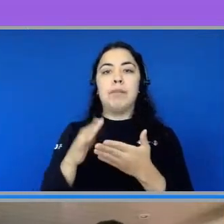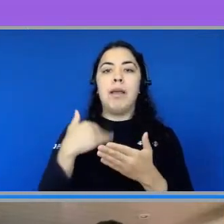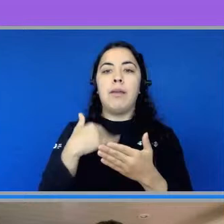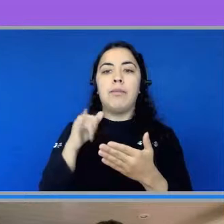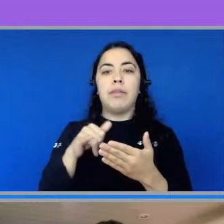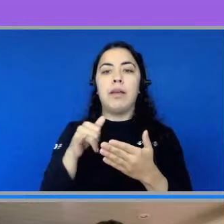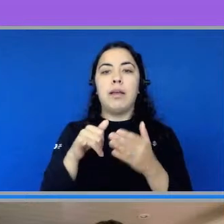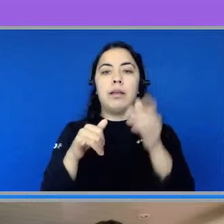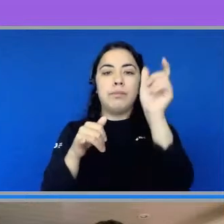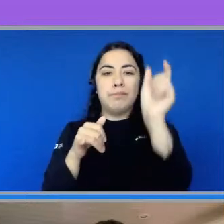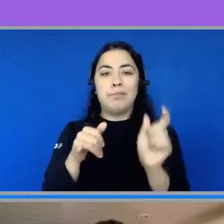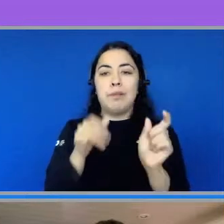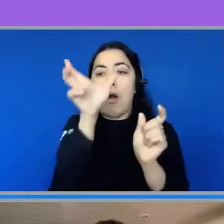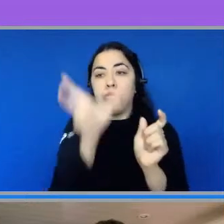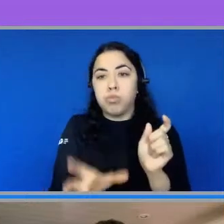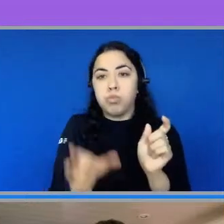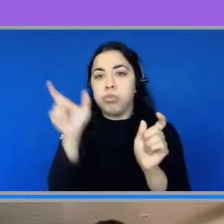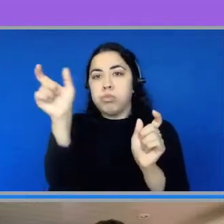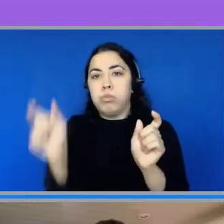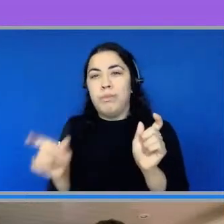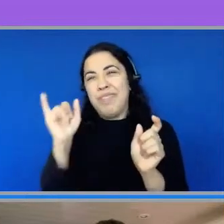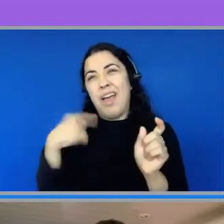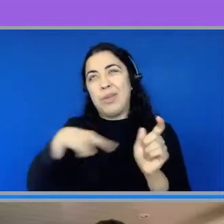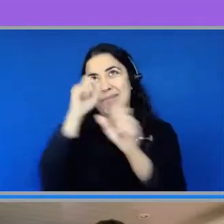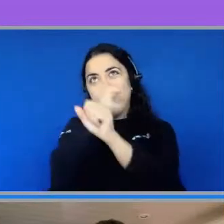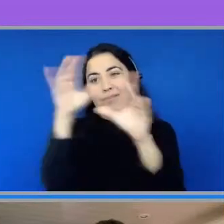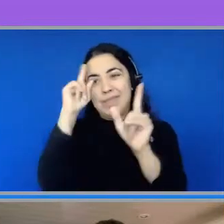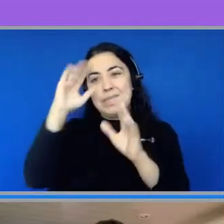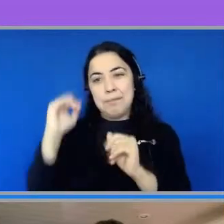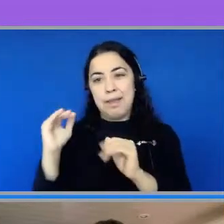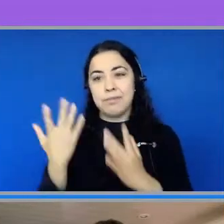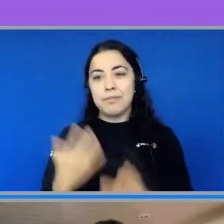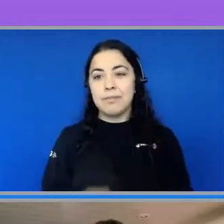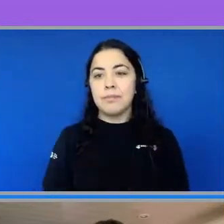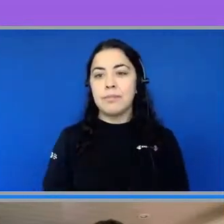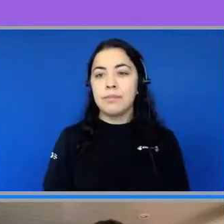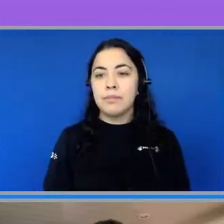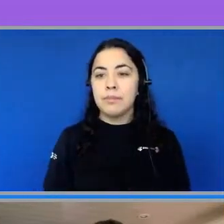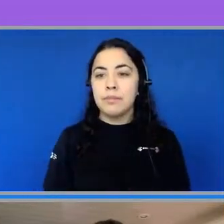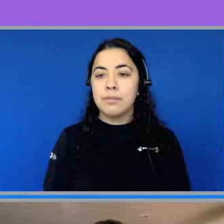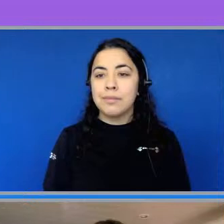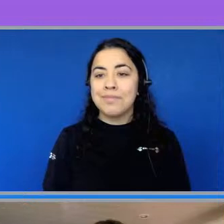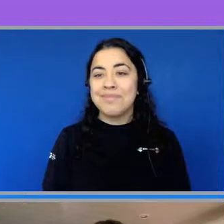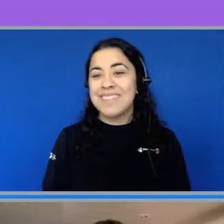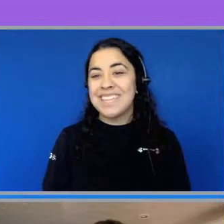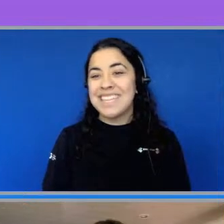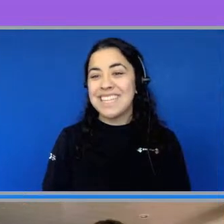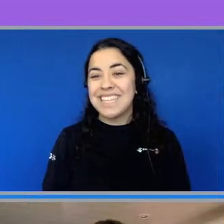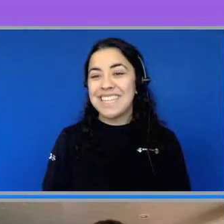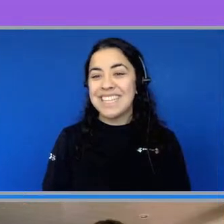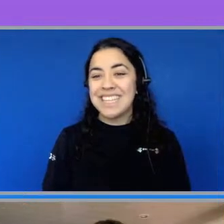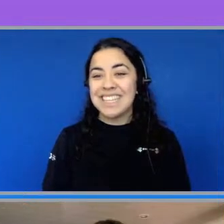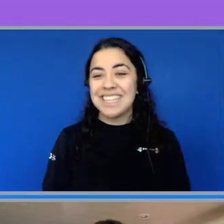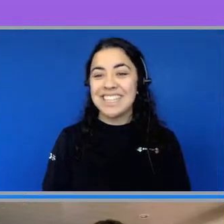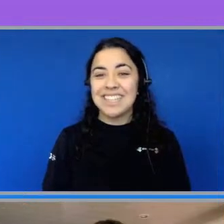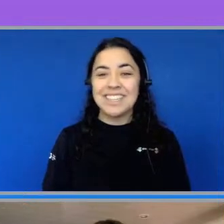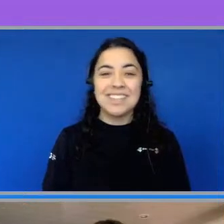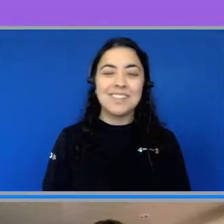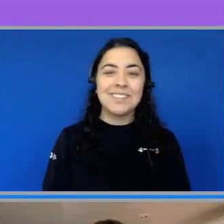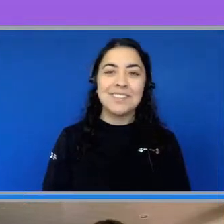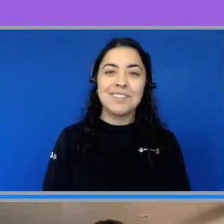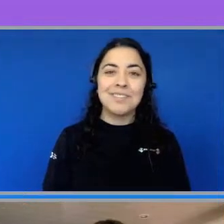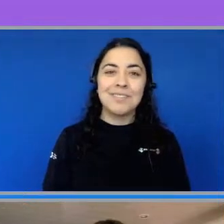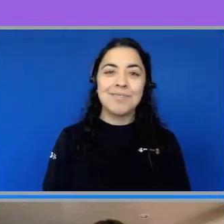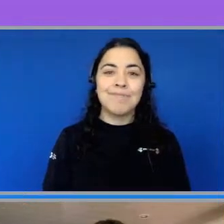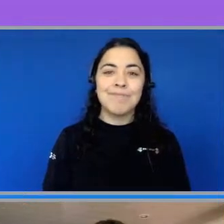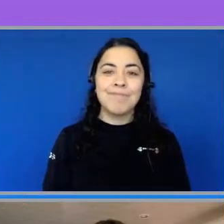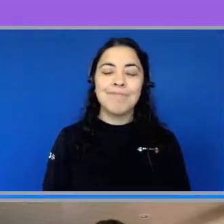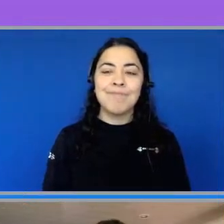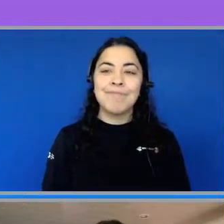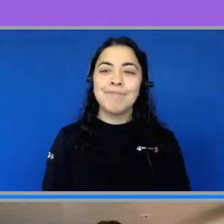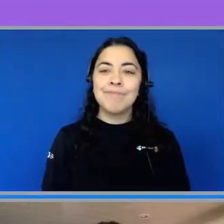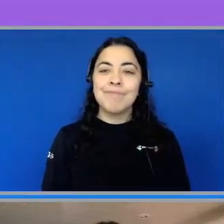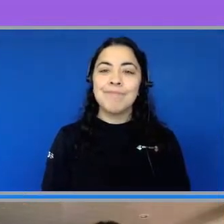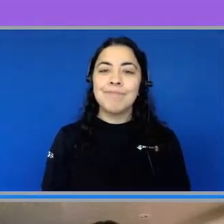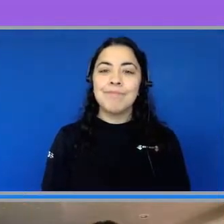experience that we were kind of